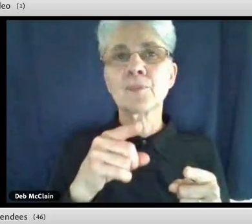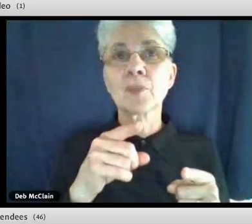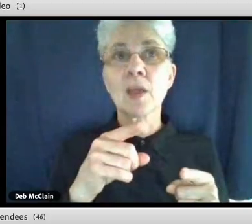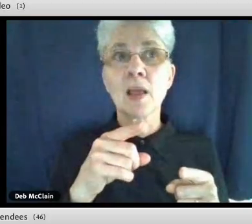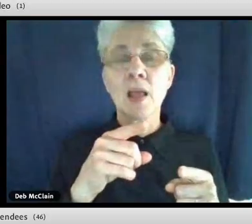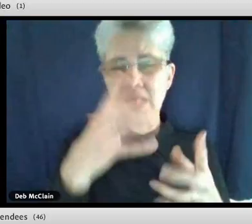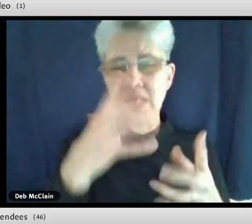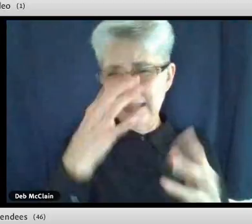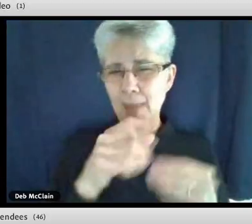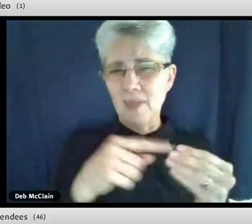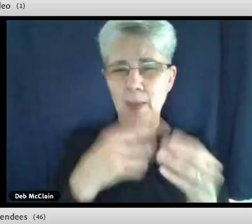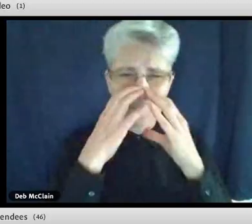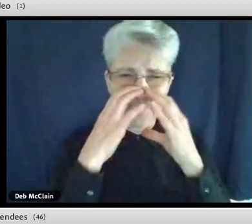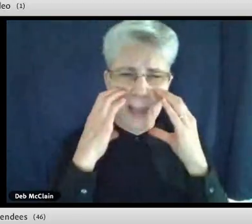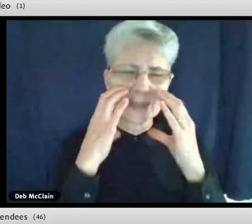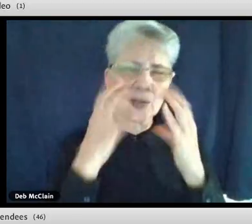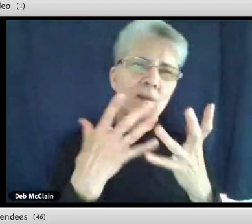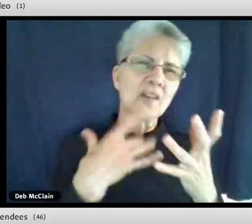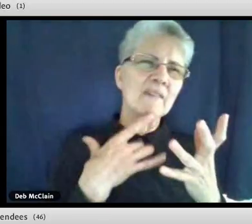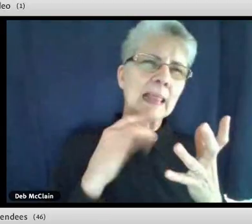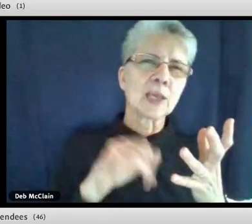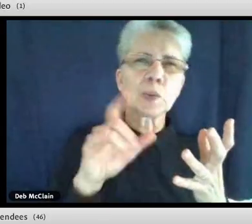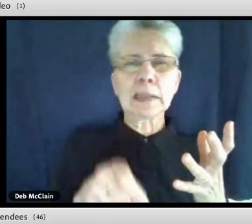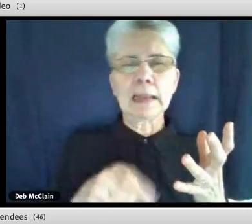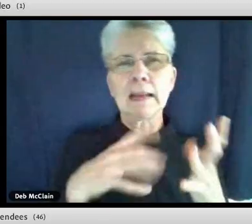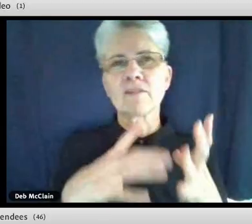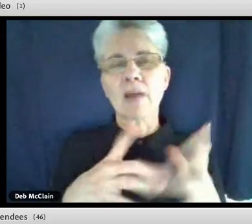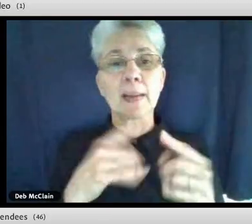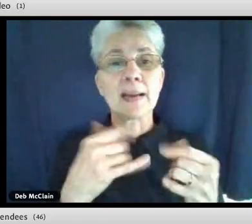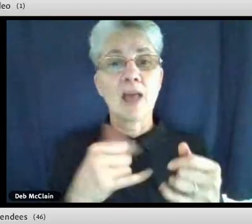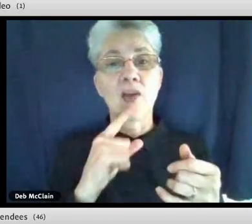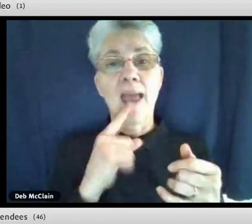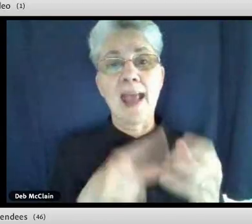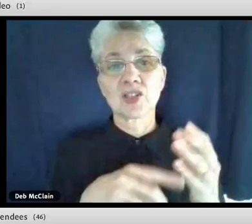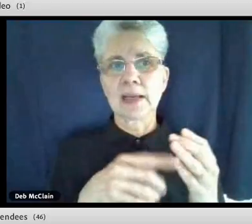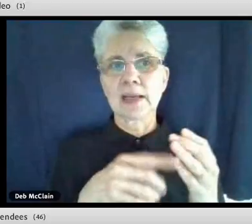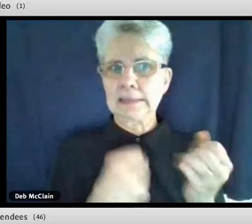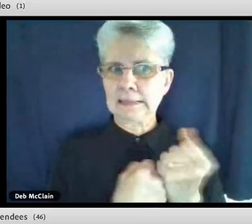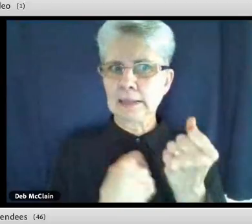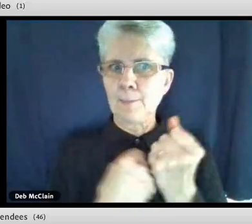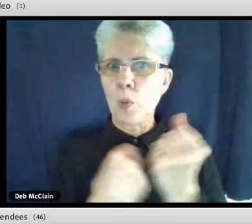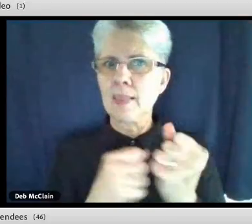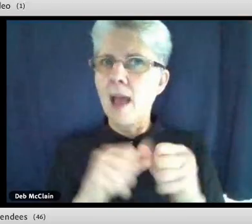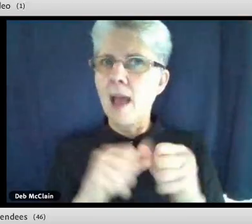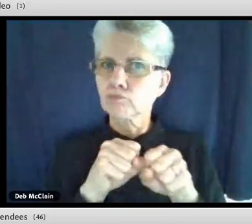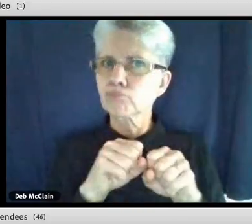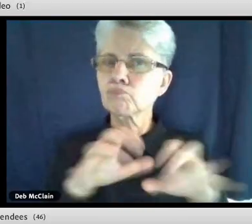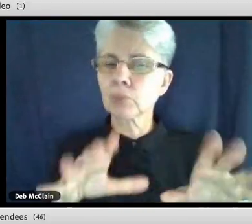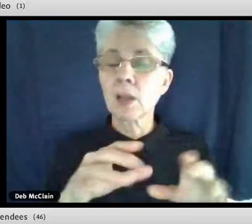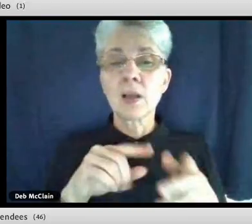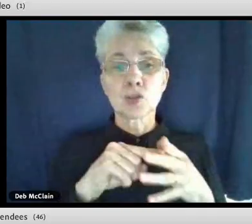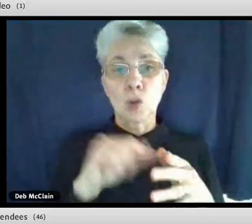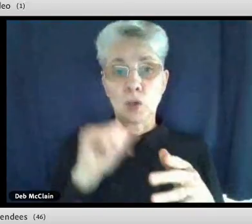was kind of, you know, well, if you feel like you need to, and now they're actually advocating it, and in fact, as of starting tomorrow,